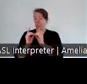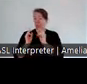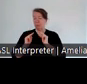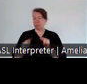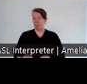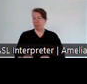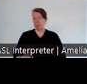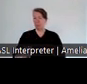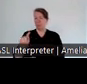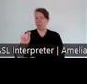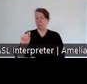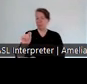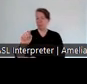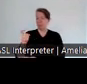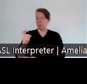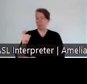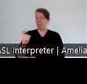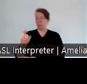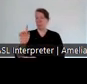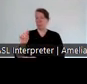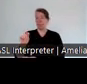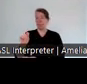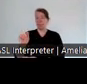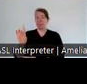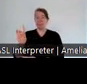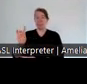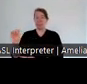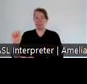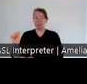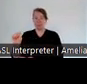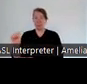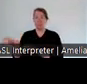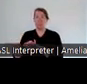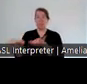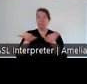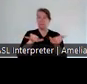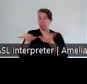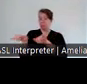And in TXTDS, those students, like the CHID students, they work a lot on digital projects.